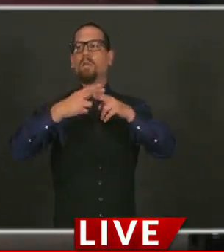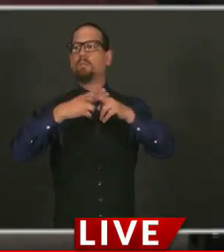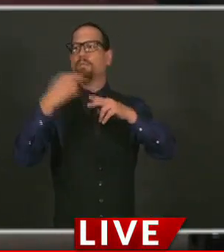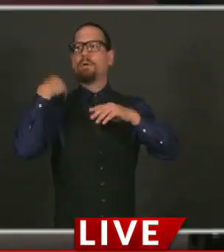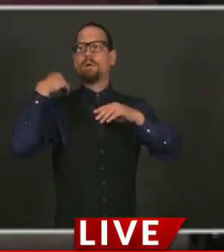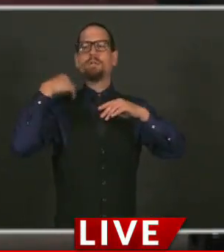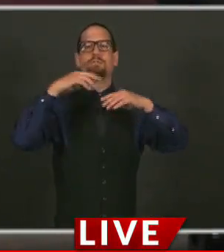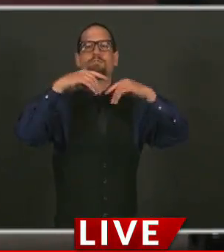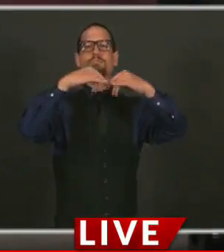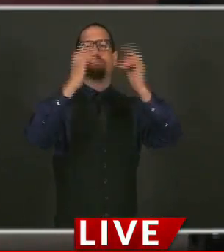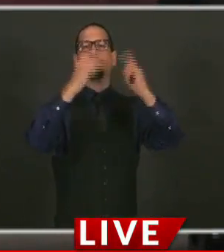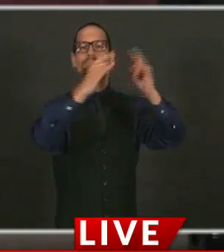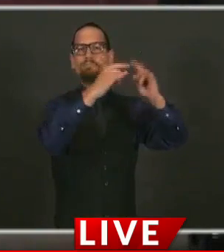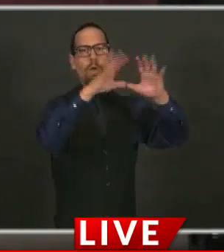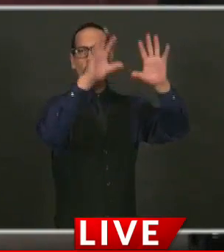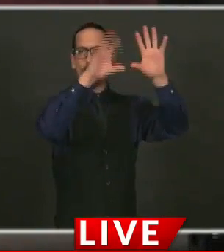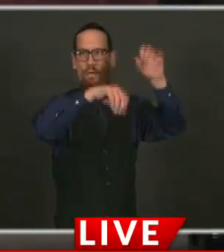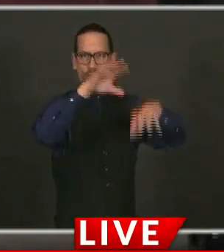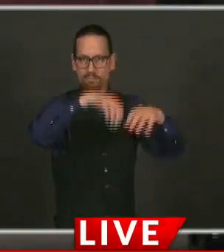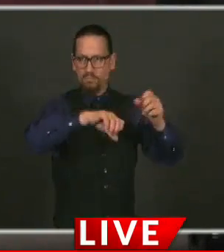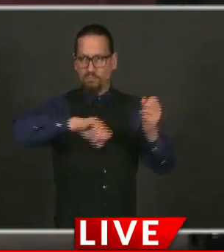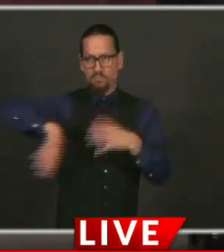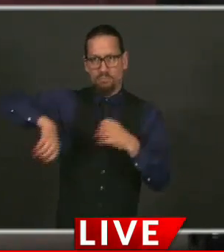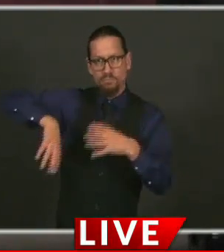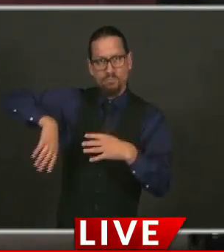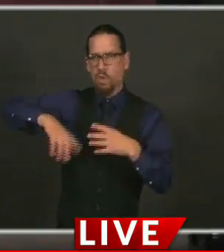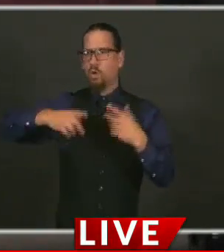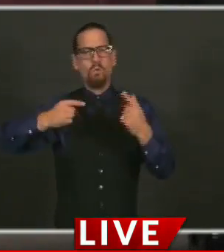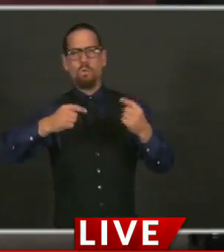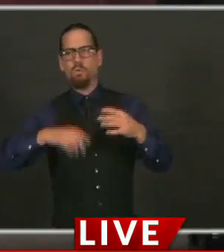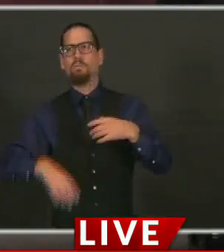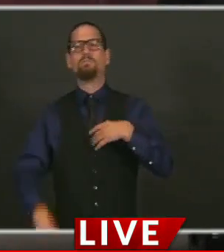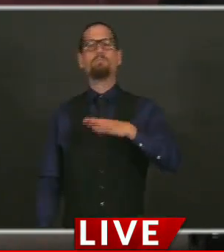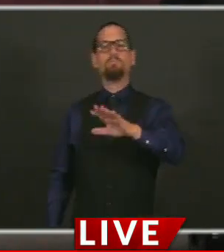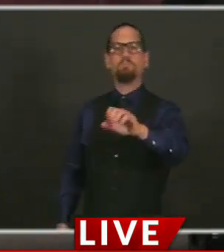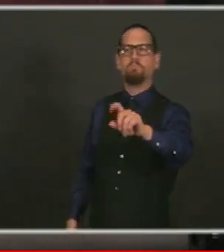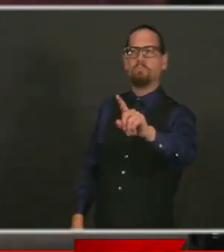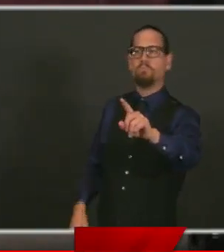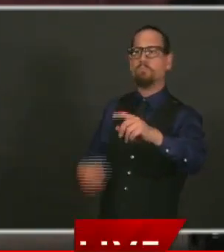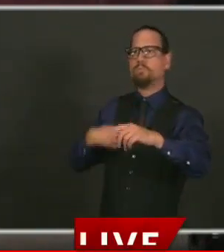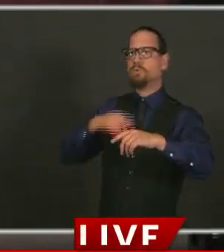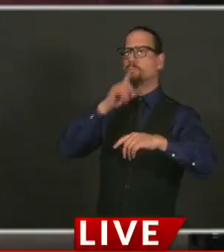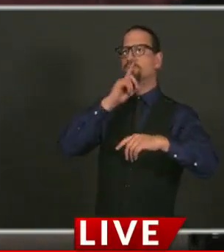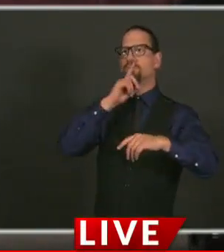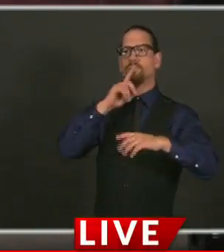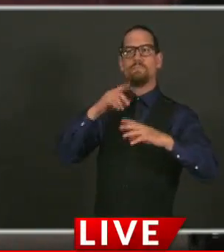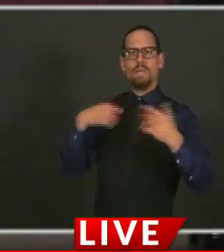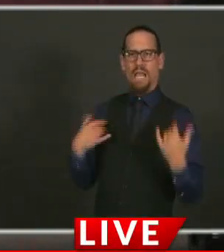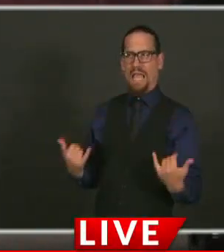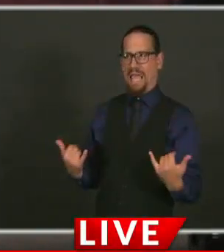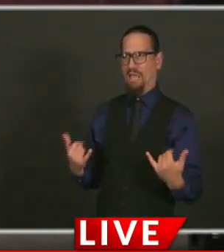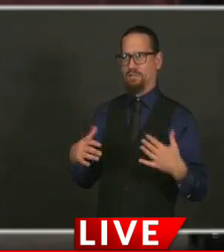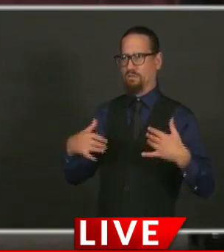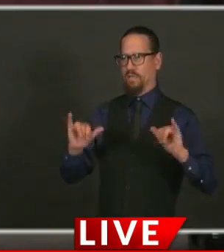FROM THE EQUIPMENT YOU TOOK DOWN FROM THE OTHERS, DO YOU HAVE THAT AVAILABLE TO RAMP UP IF YOU NEED TO? YES.